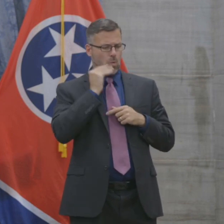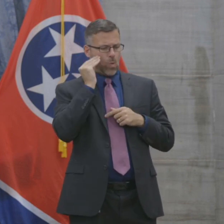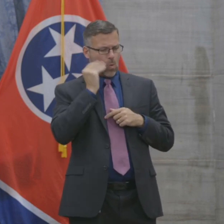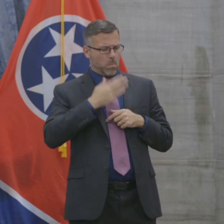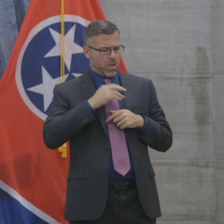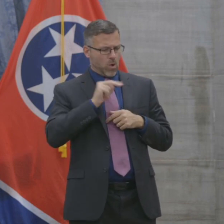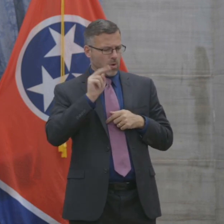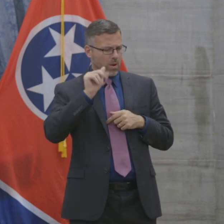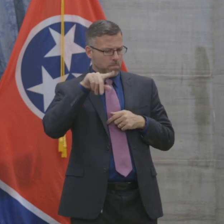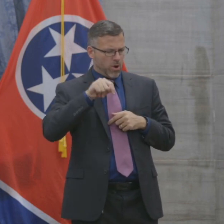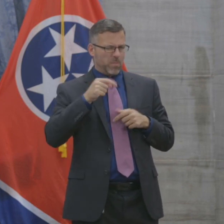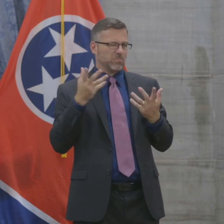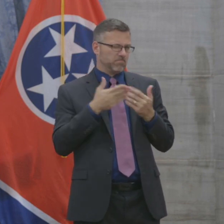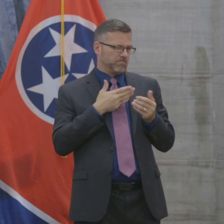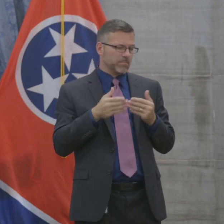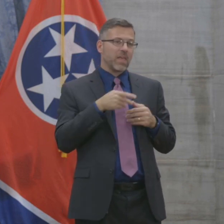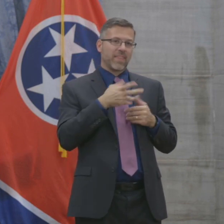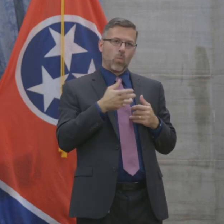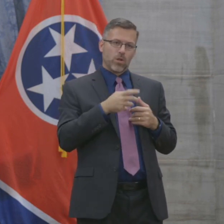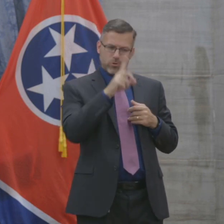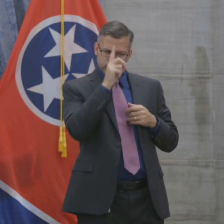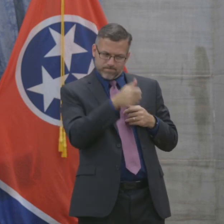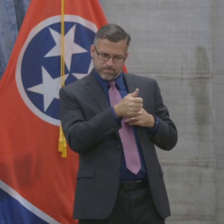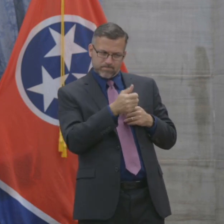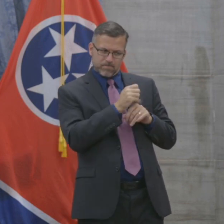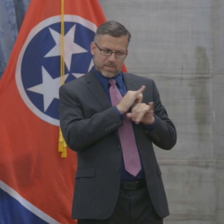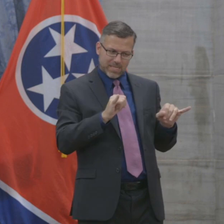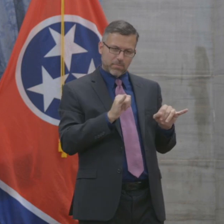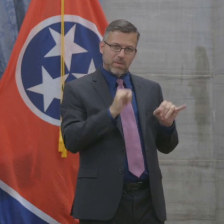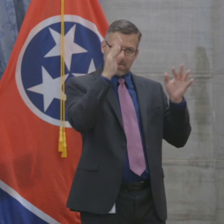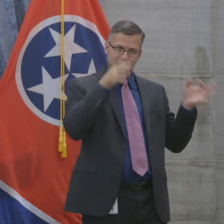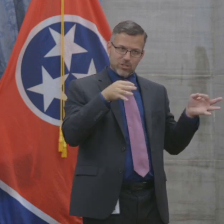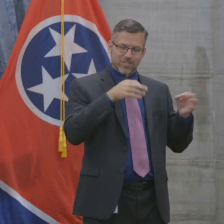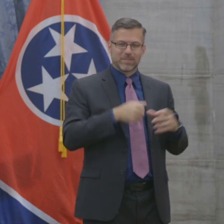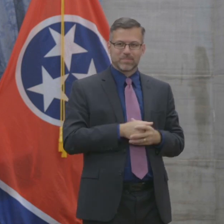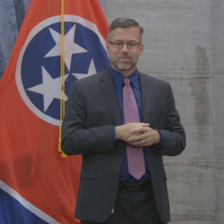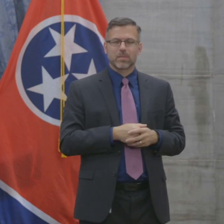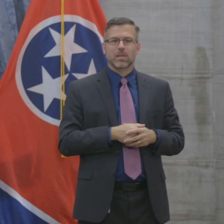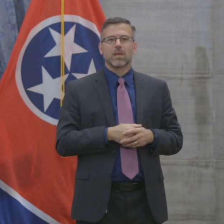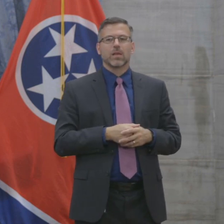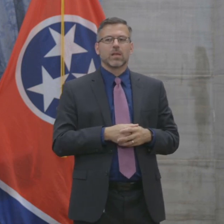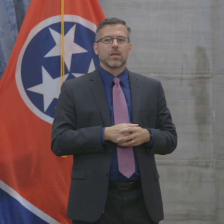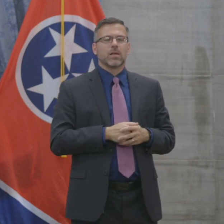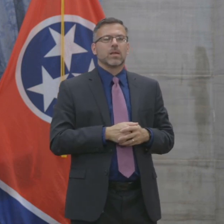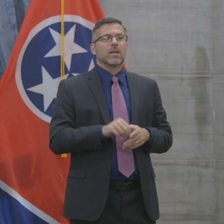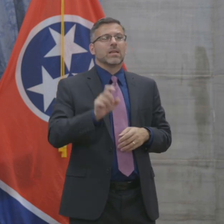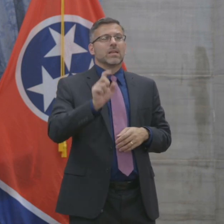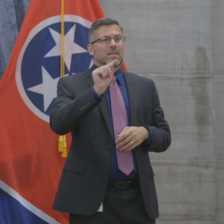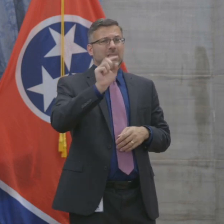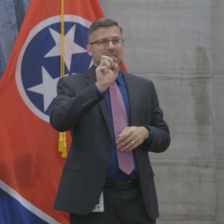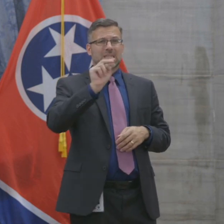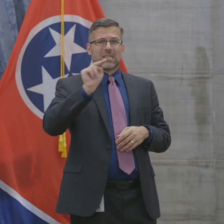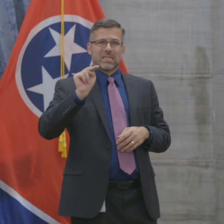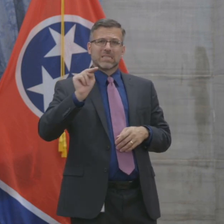across the state if you're looking for individuals that are ready to work now, the individuals inside DIDD are ready to go to work. Finally I'd like to talk about